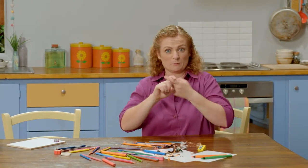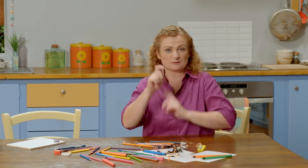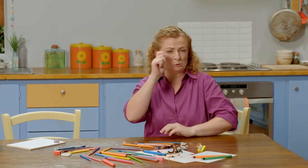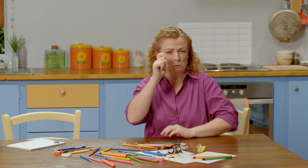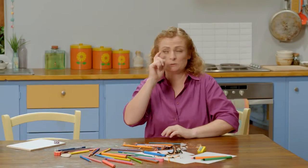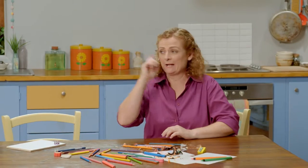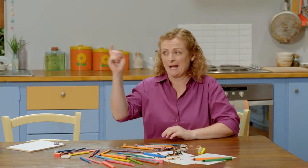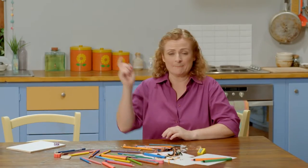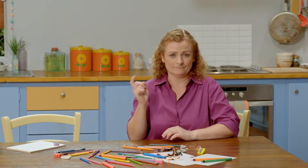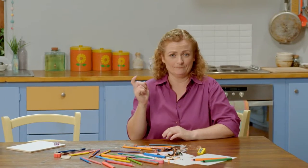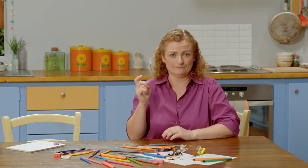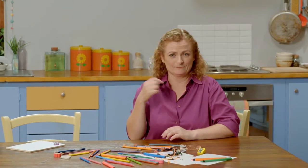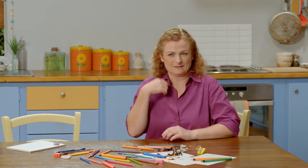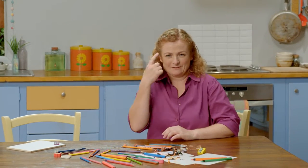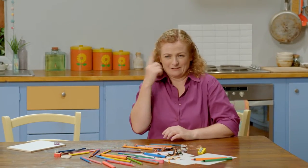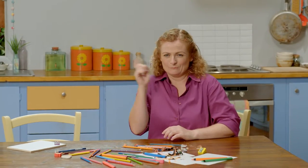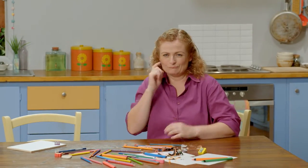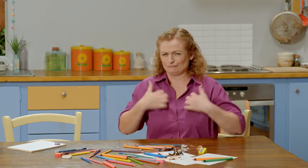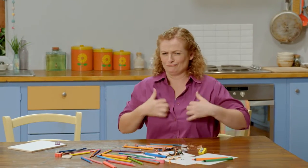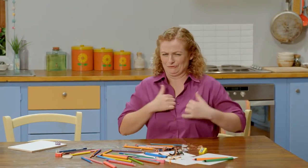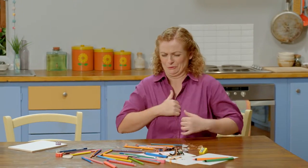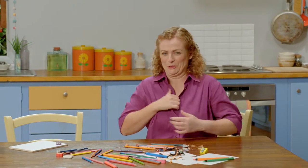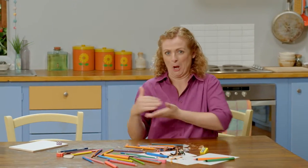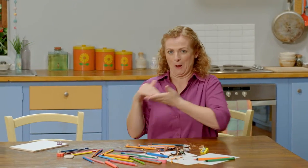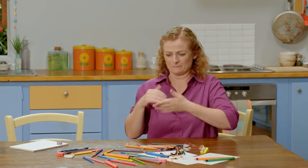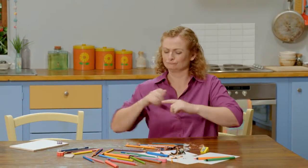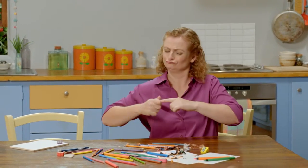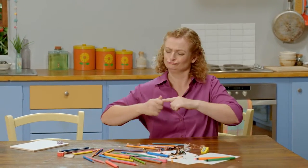Possum should be here soon. I know he'd love to help.